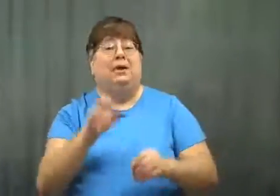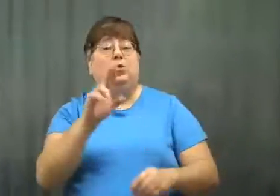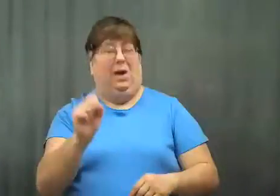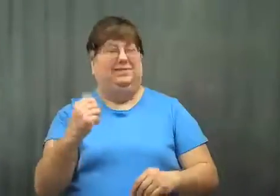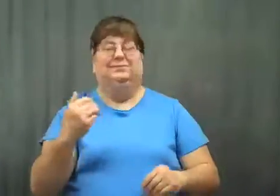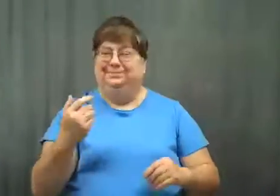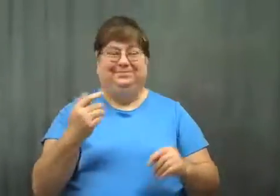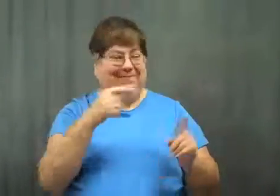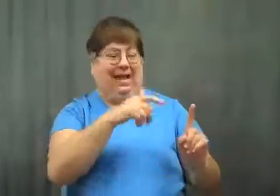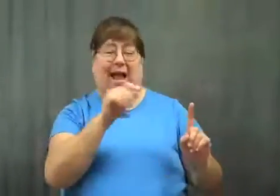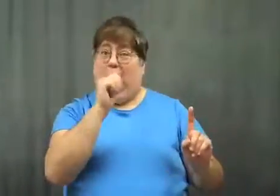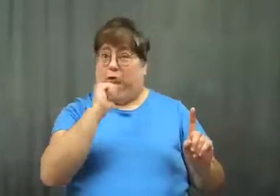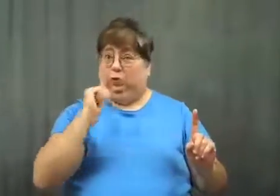In some states, Arizona included, there have been so-called